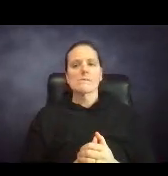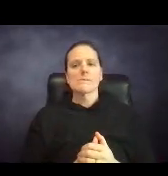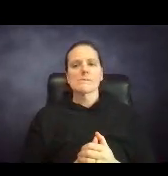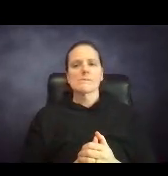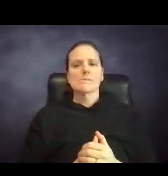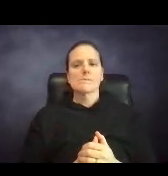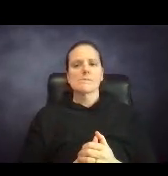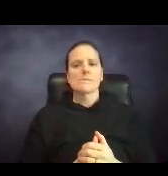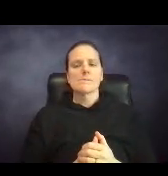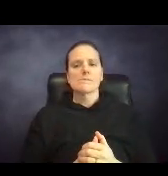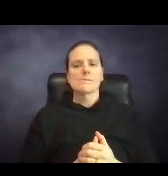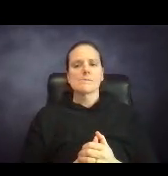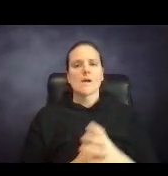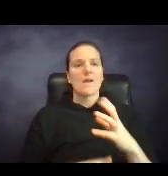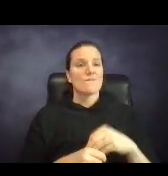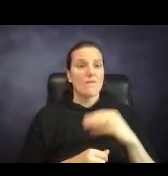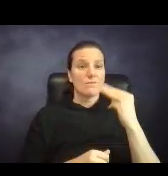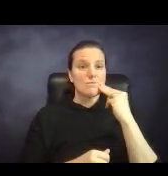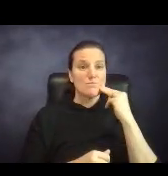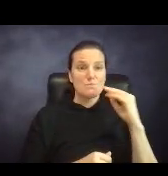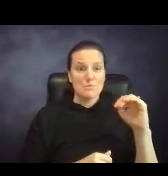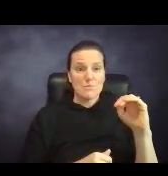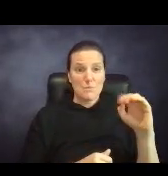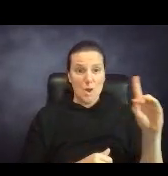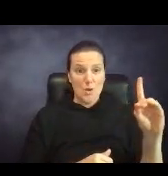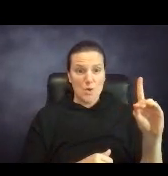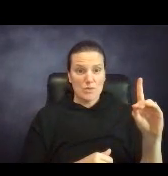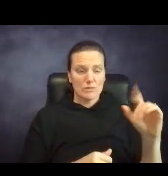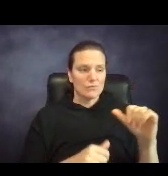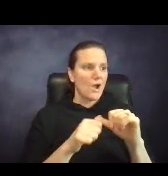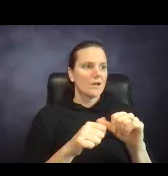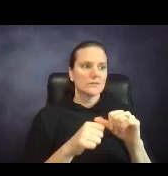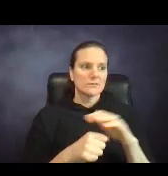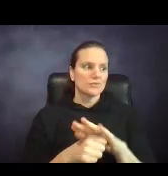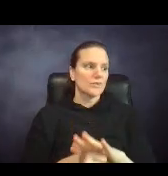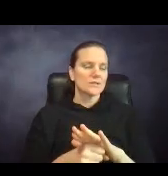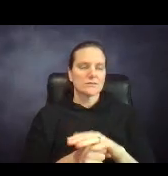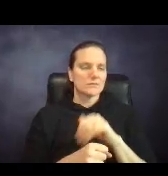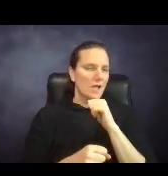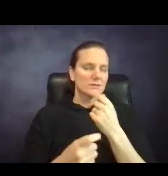the mood piece is huge mood and chronic stress. It was not being talked about in the two thousands we talk about now.